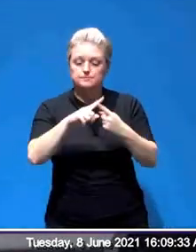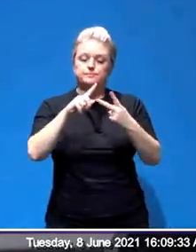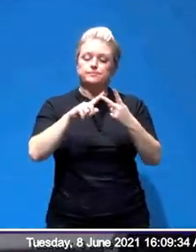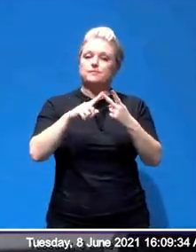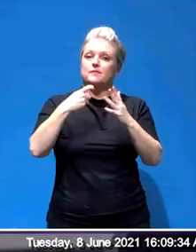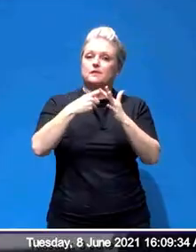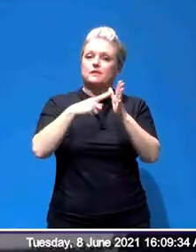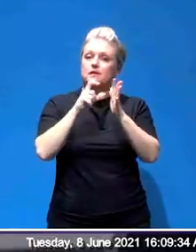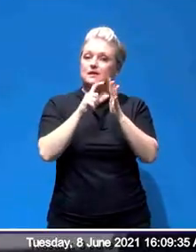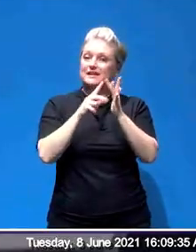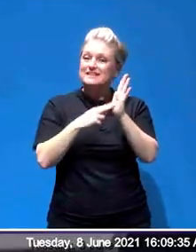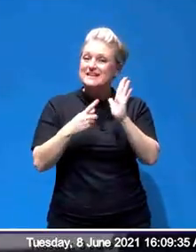I say on average one day a month.